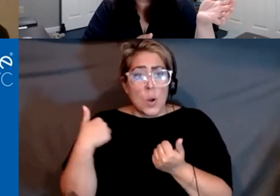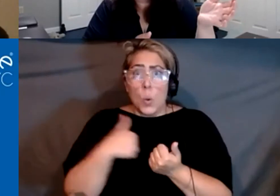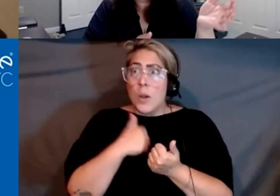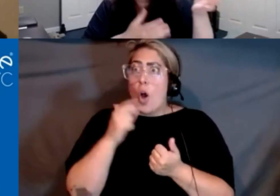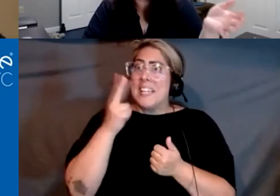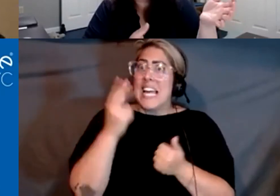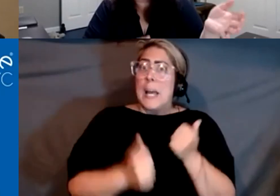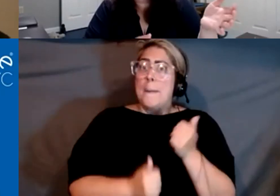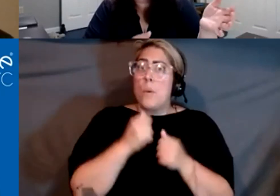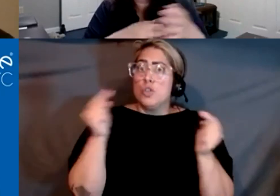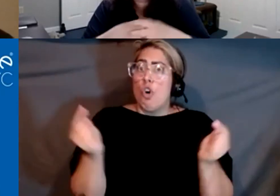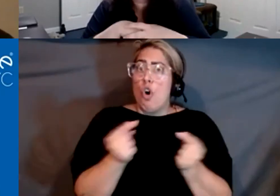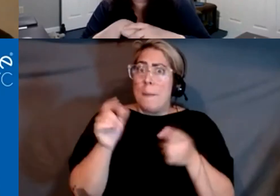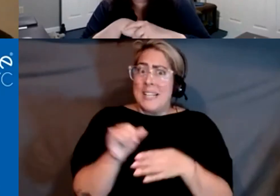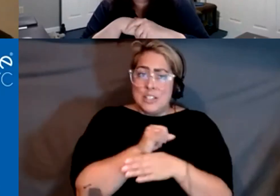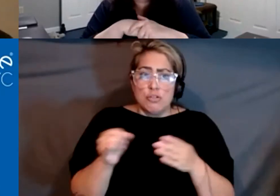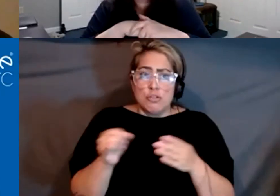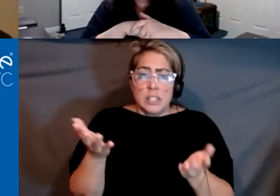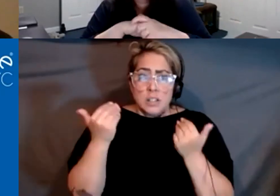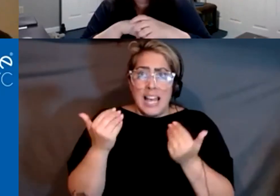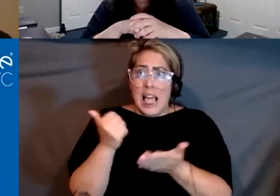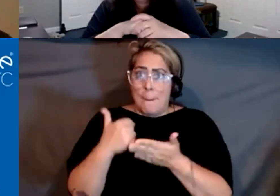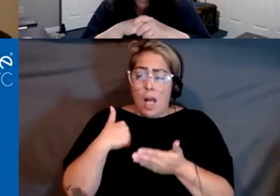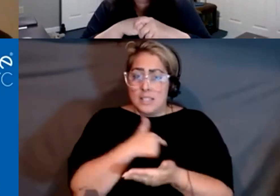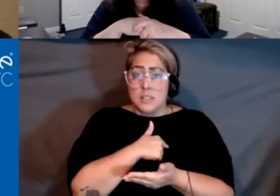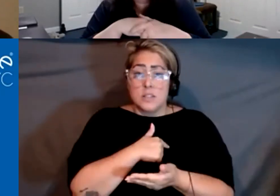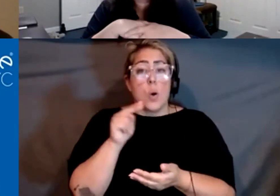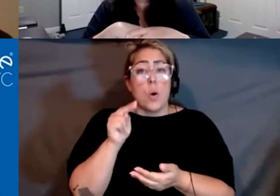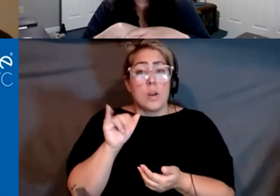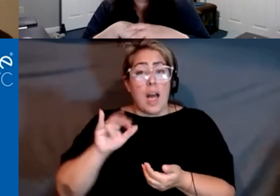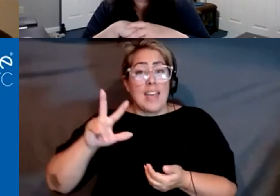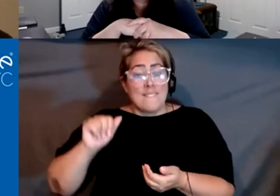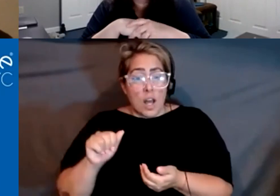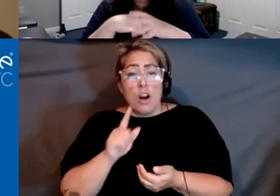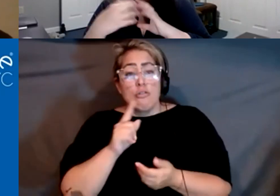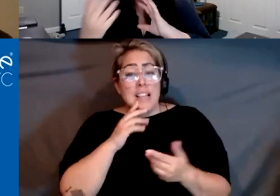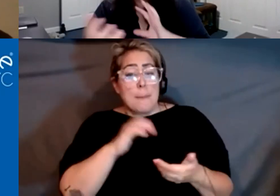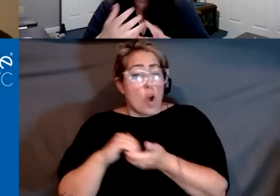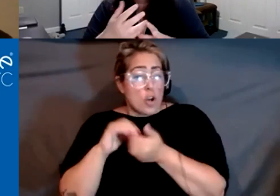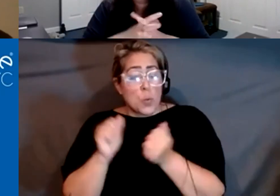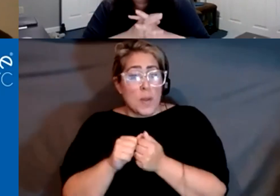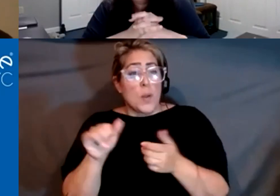us? So NYIVA partnered with New Yorkers for culture and other people in the community. Carnegie Hall.